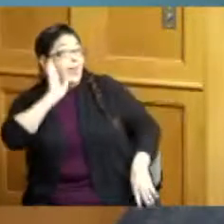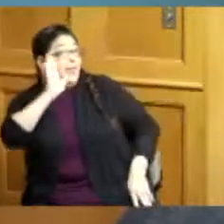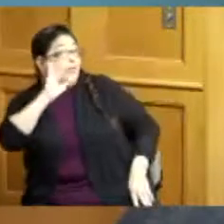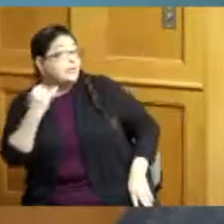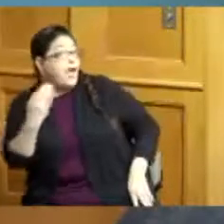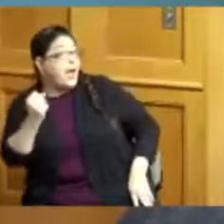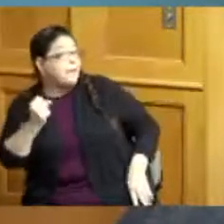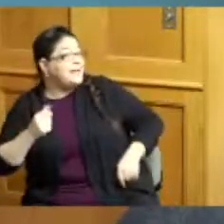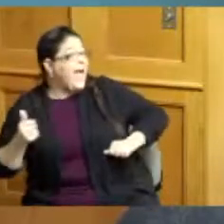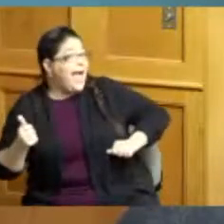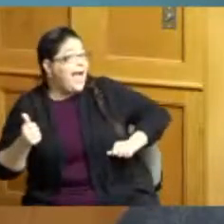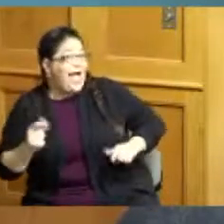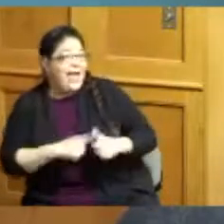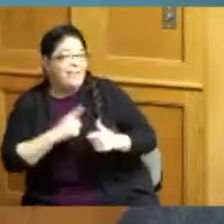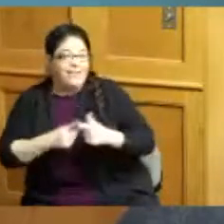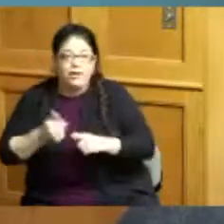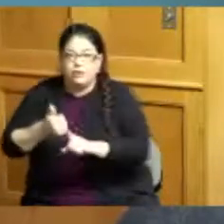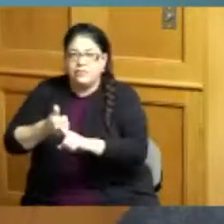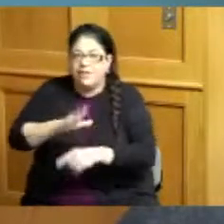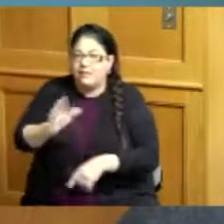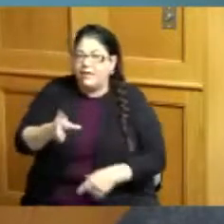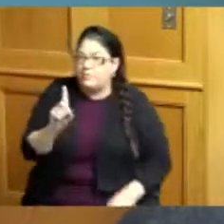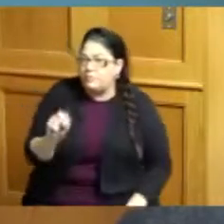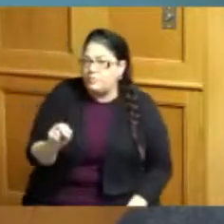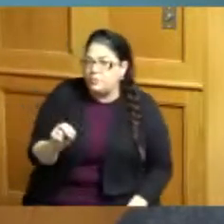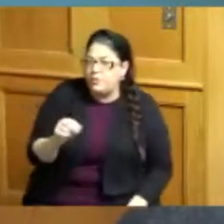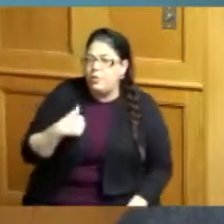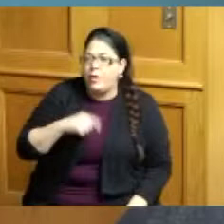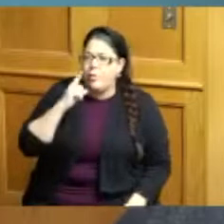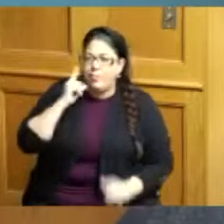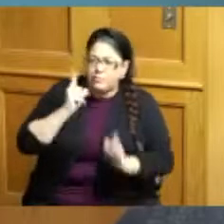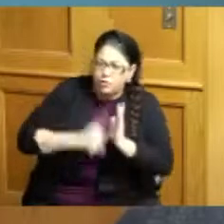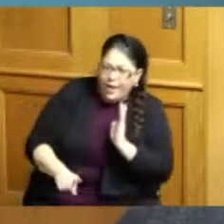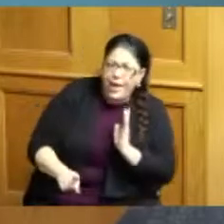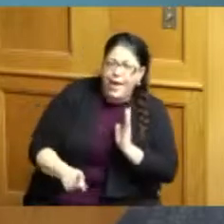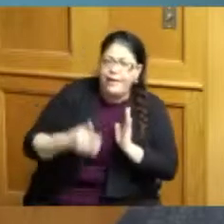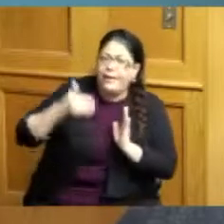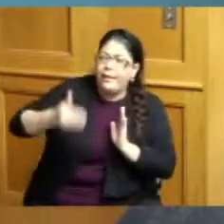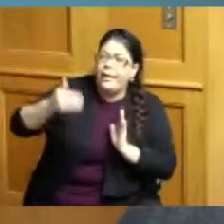then go go to bed we're going to be checking to see if you are doing what you said you're going